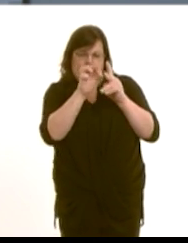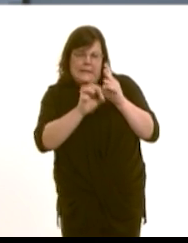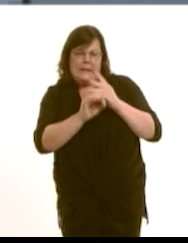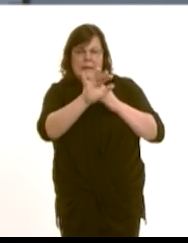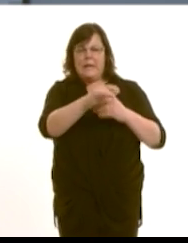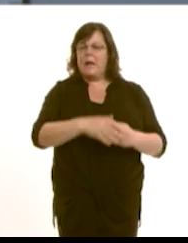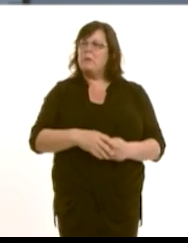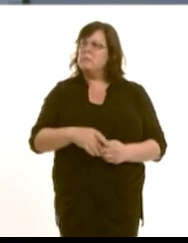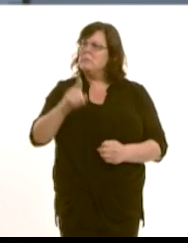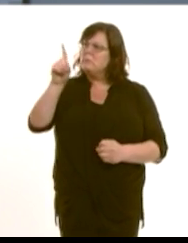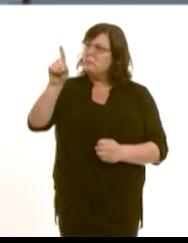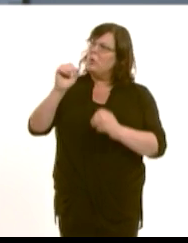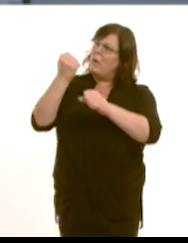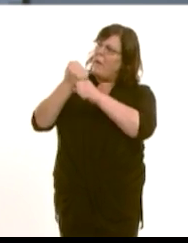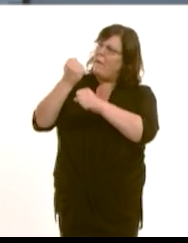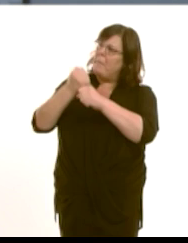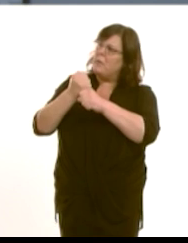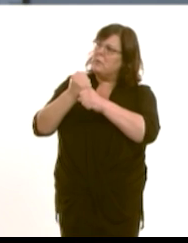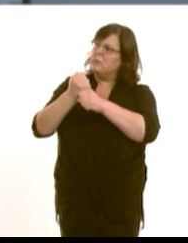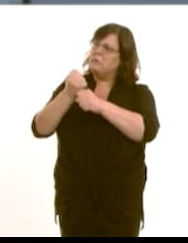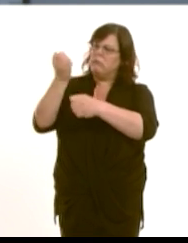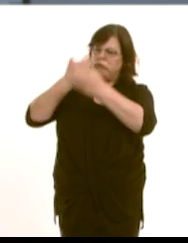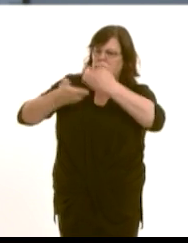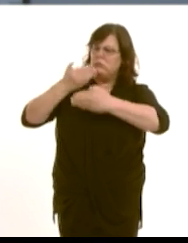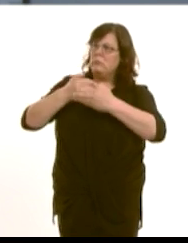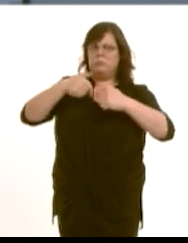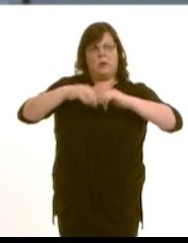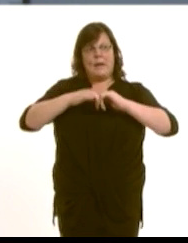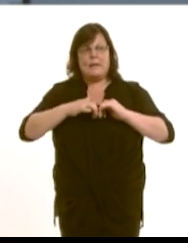What assurances can you give the Assembly today, and Bliss in particular as a charity